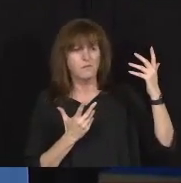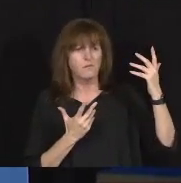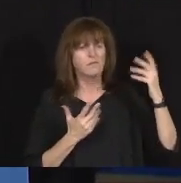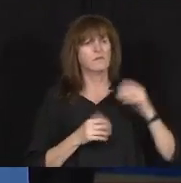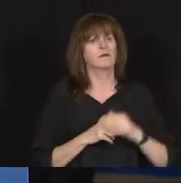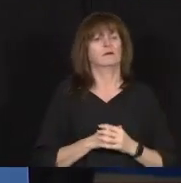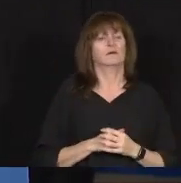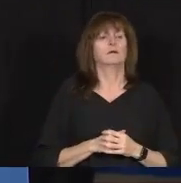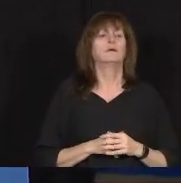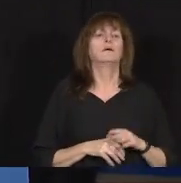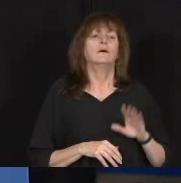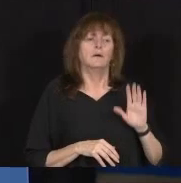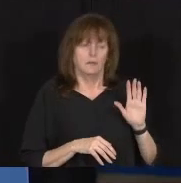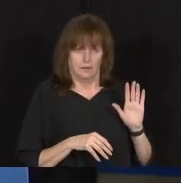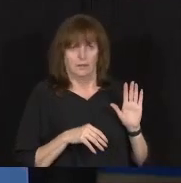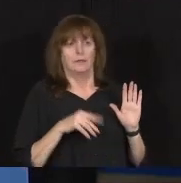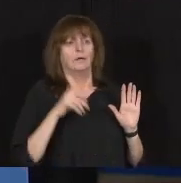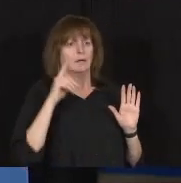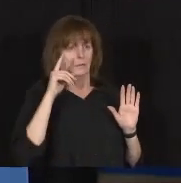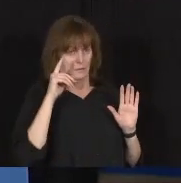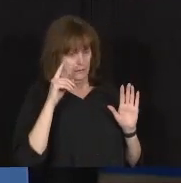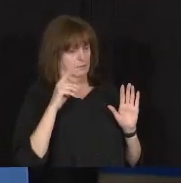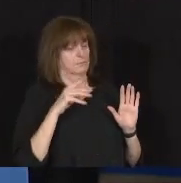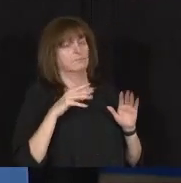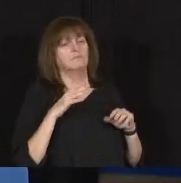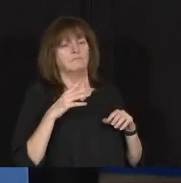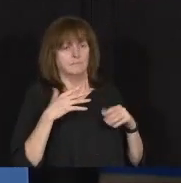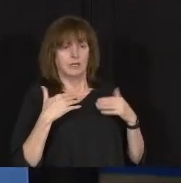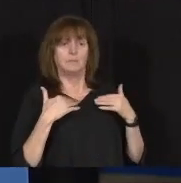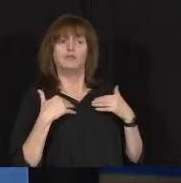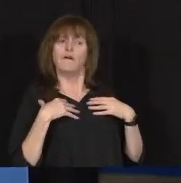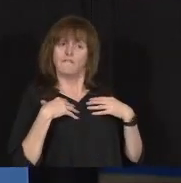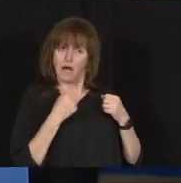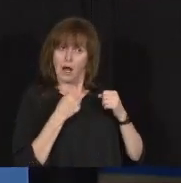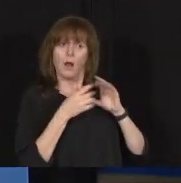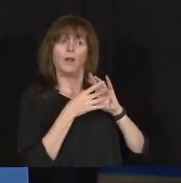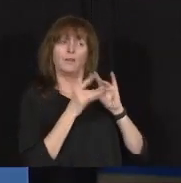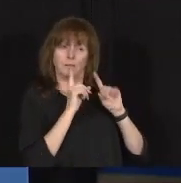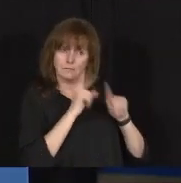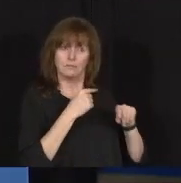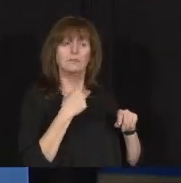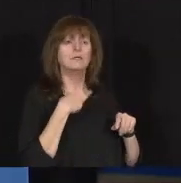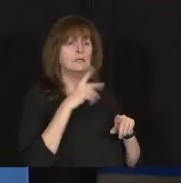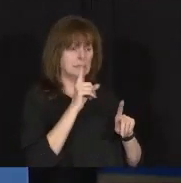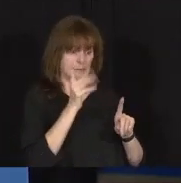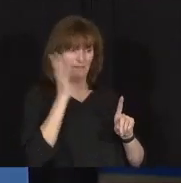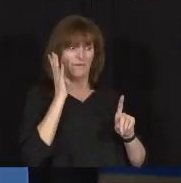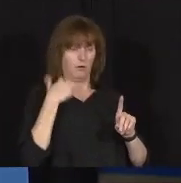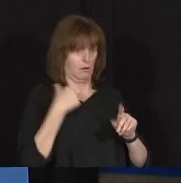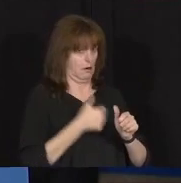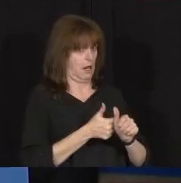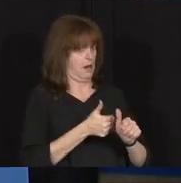We have currently tested over 180,000 tests in Ontario. We did deal with a backlog which you know is fairly substantial.